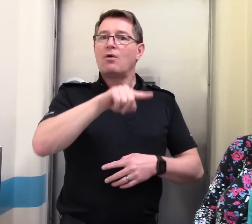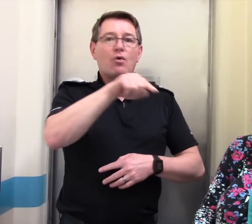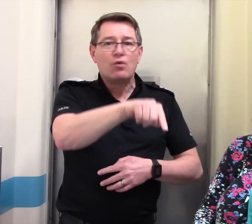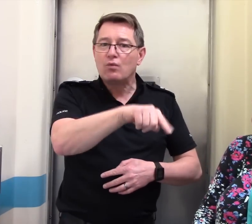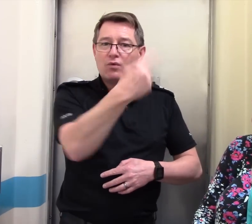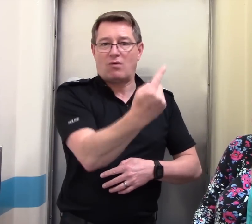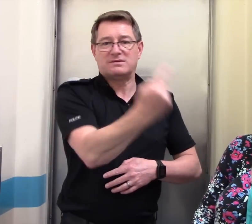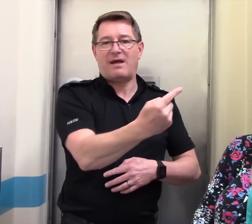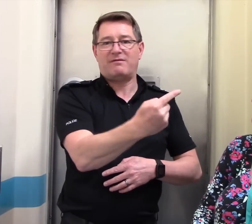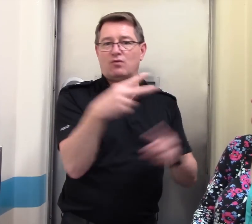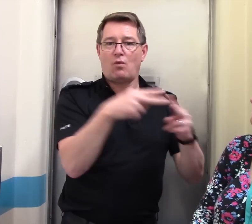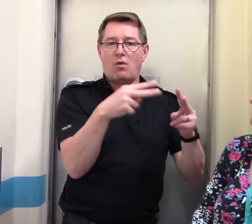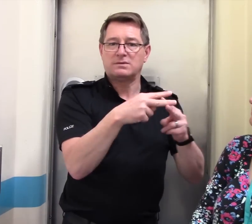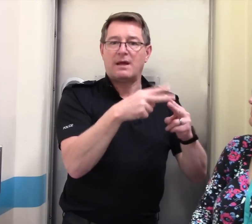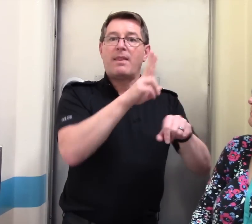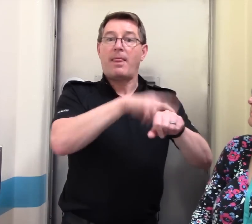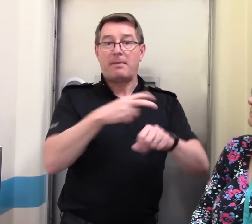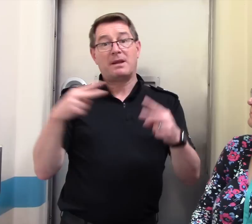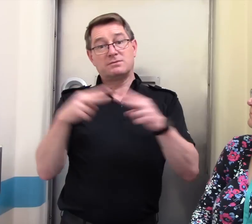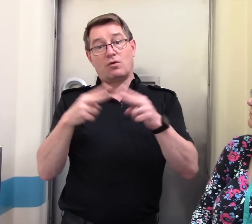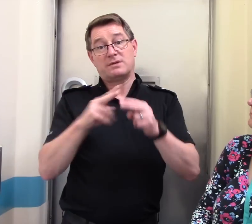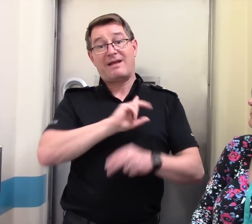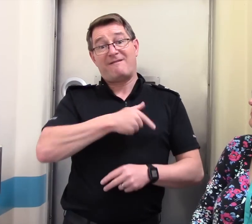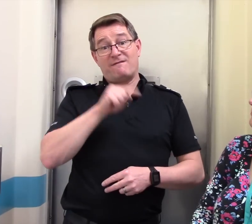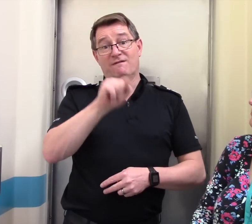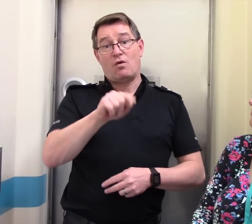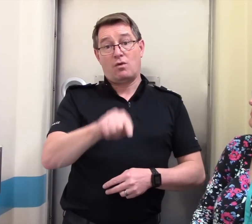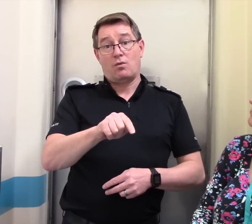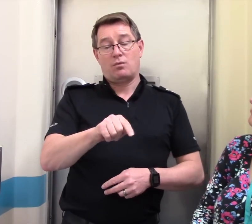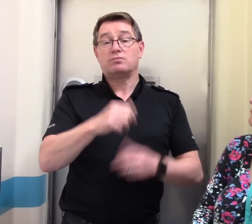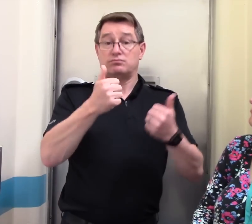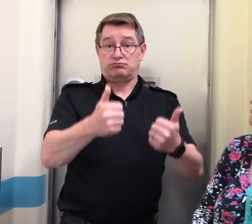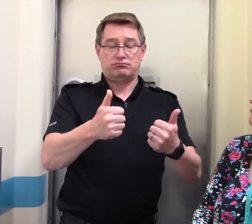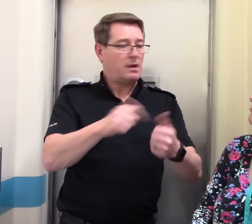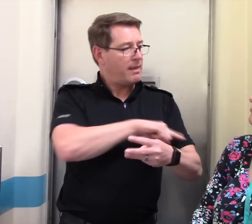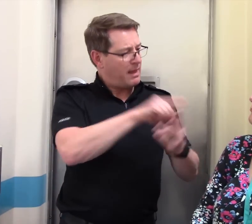but you won't contact the school, the police will make contact for you.